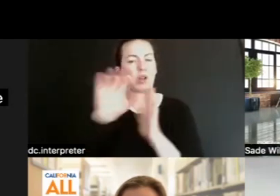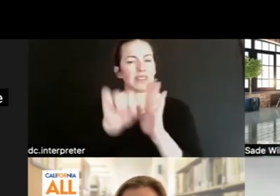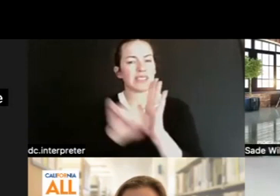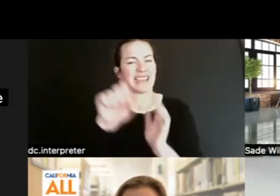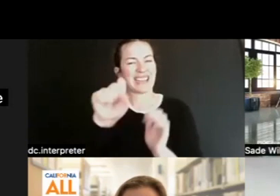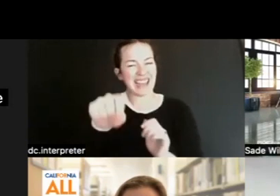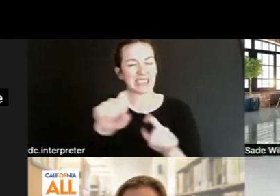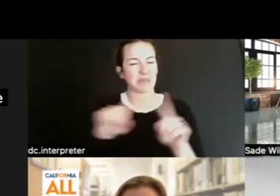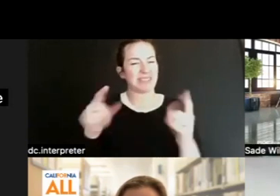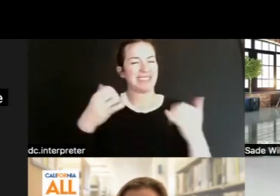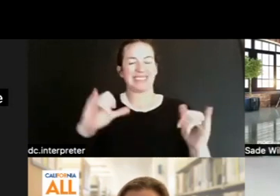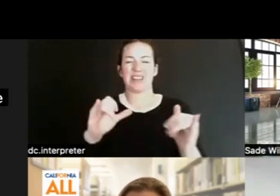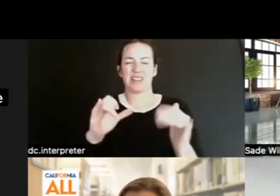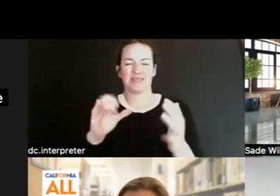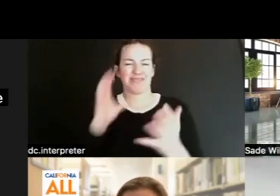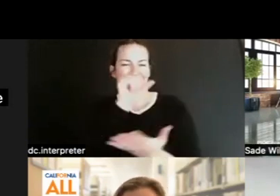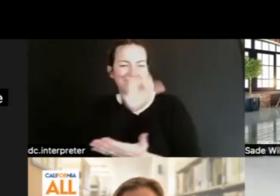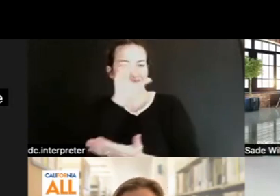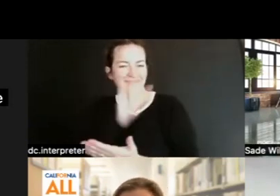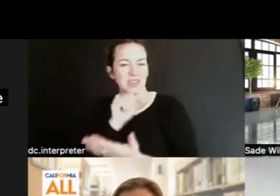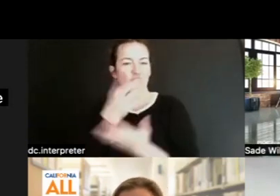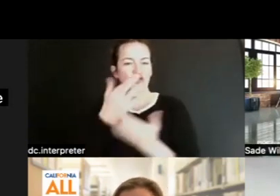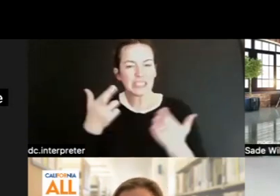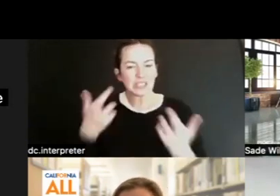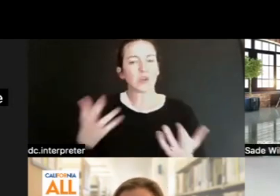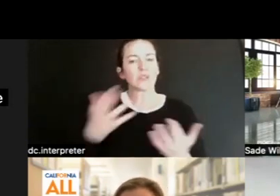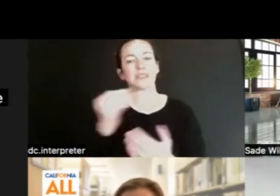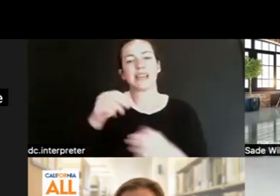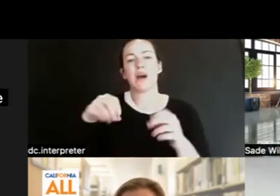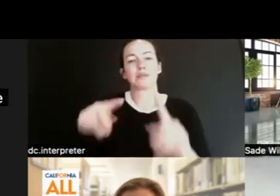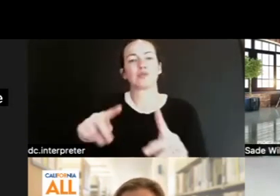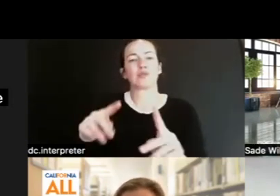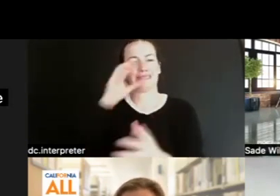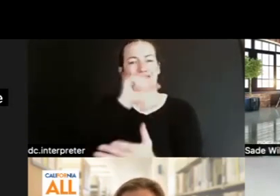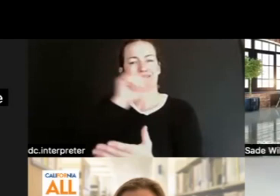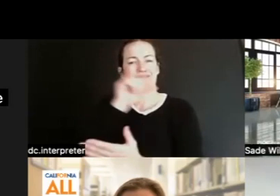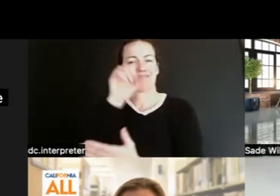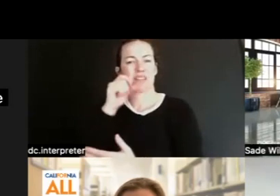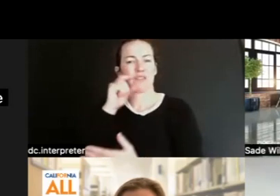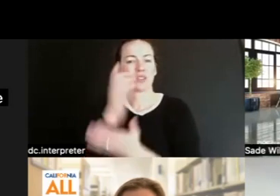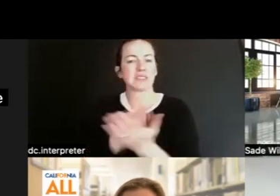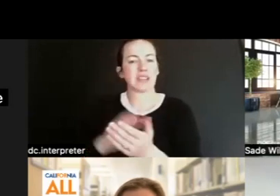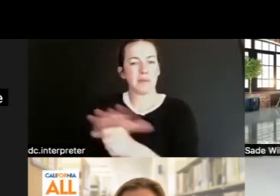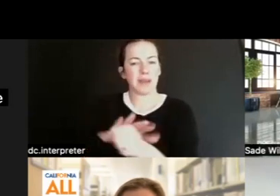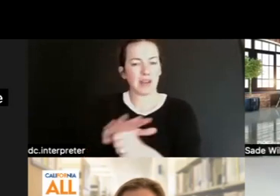still huge gaps in resources, and opportunities. And not only are we seeing it, as it trickles